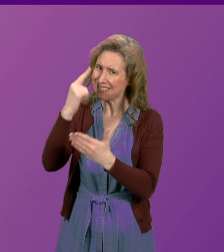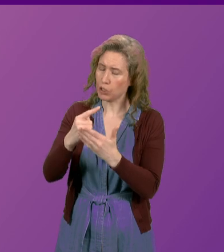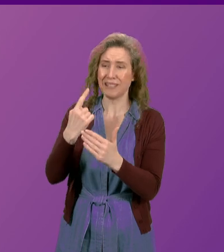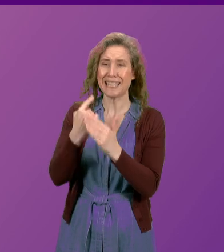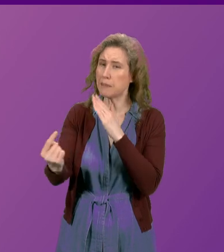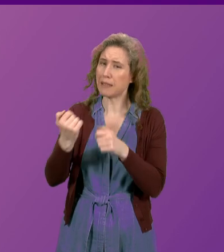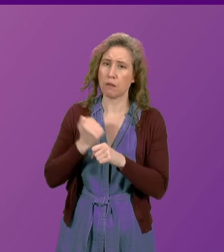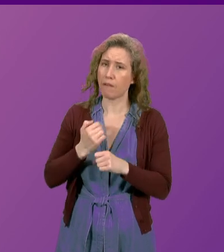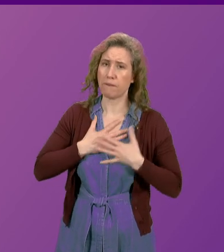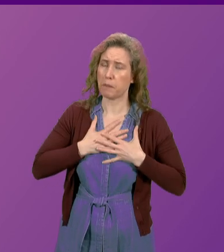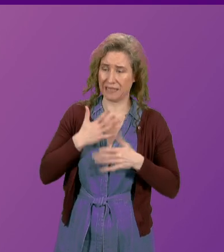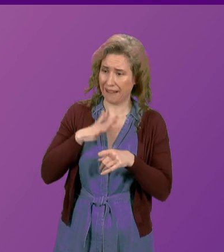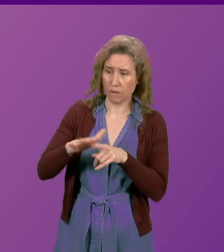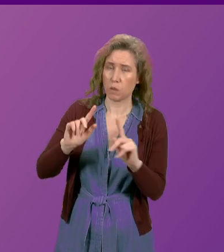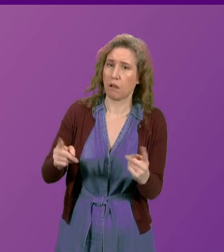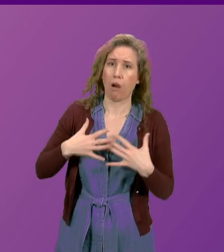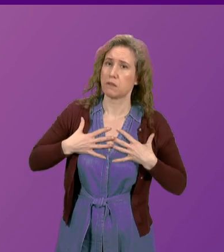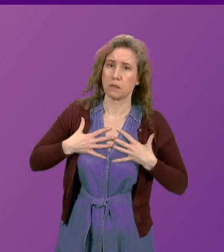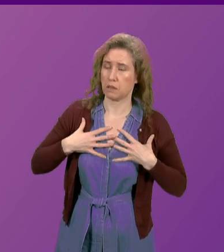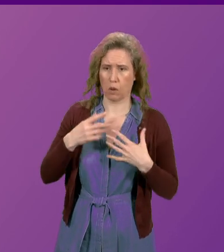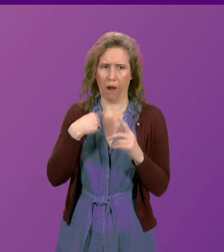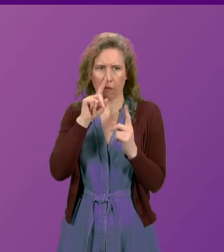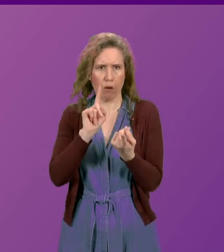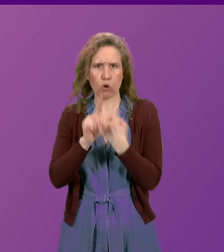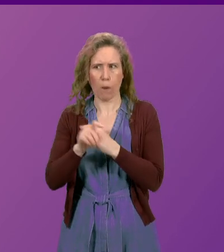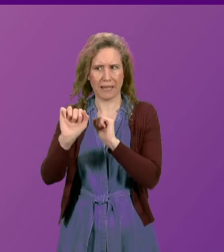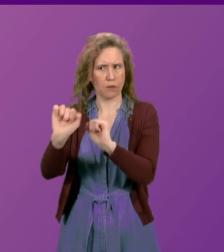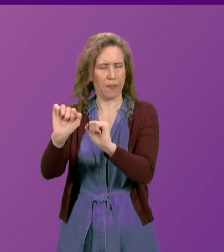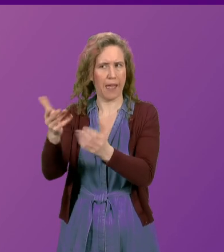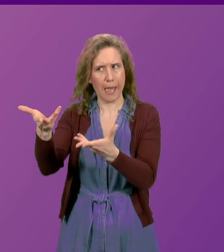Government. He would not expect me to comment on the substance of them.